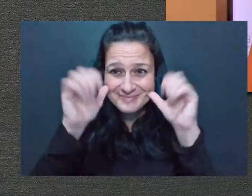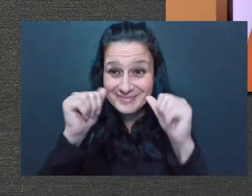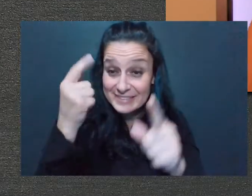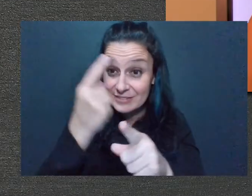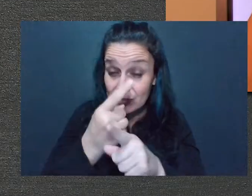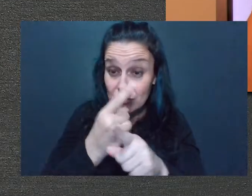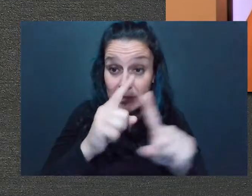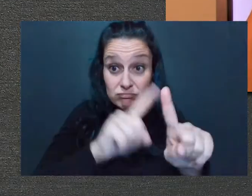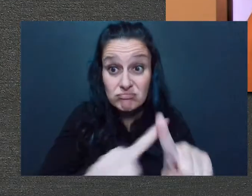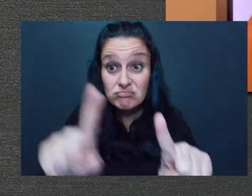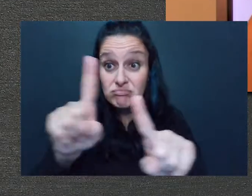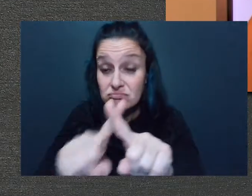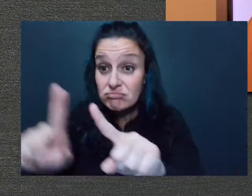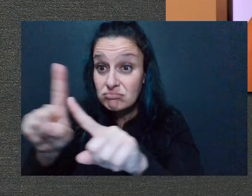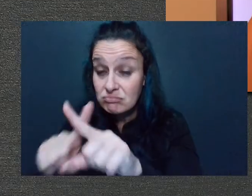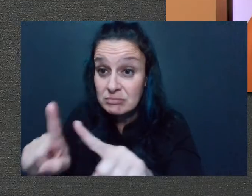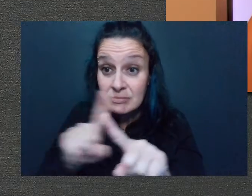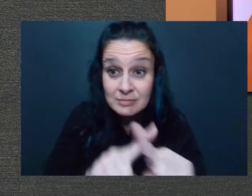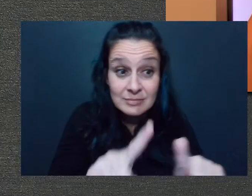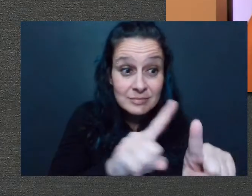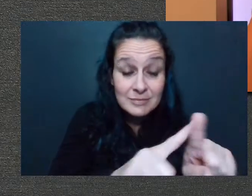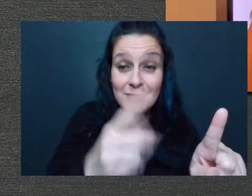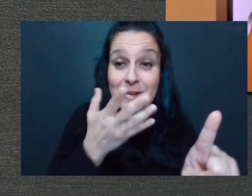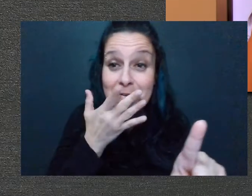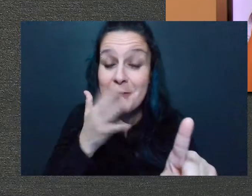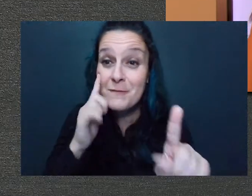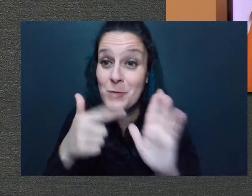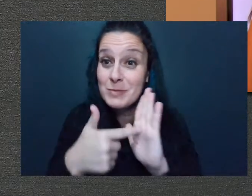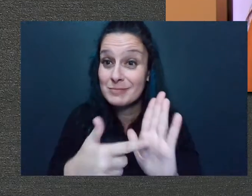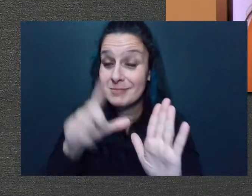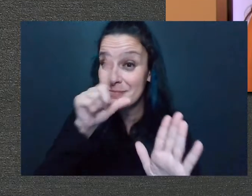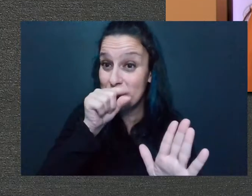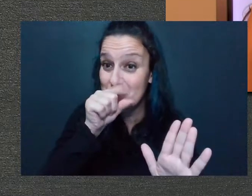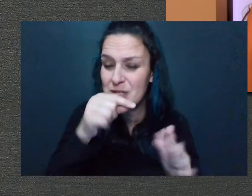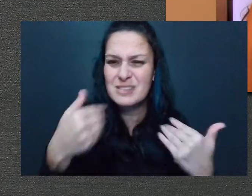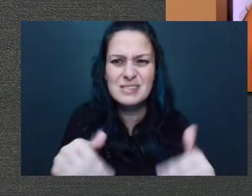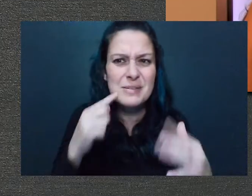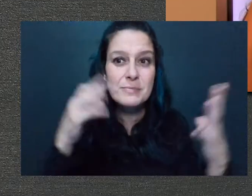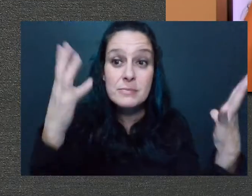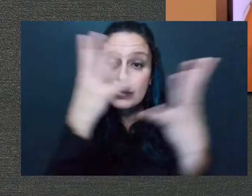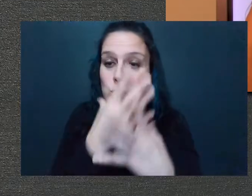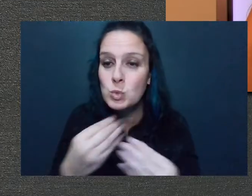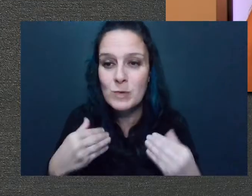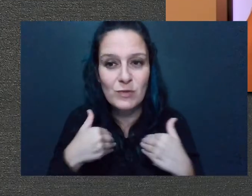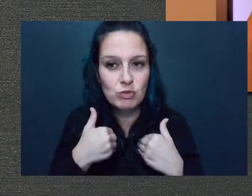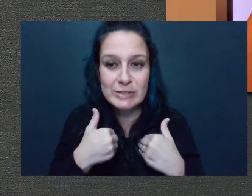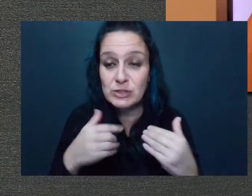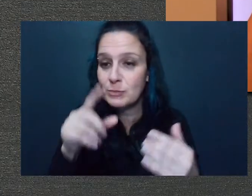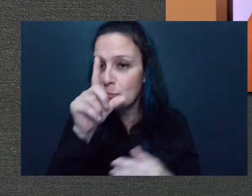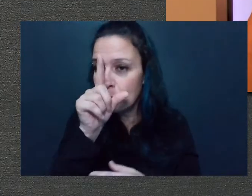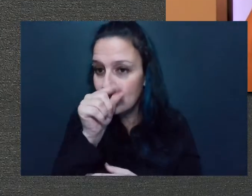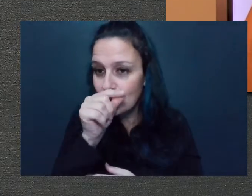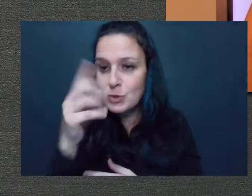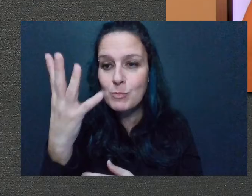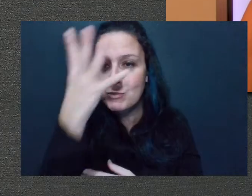All those colors on birds. They are such beautiful creatures.